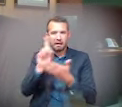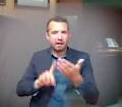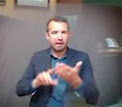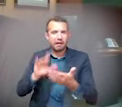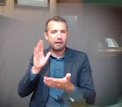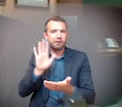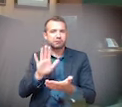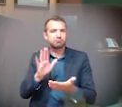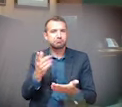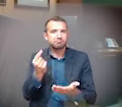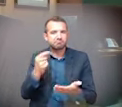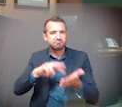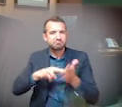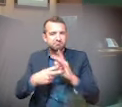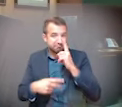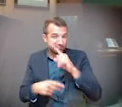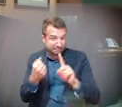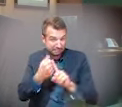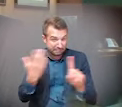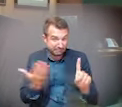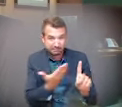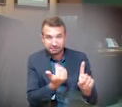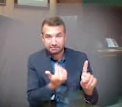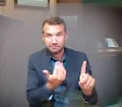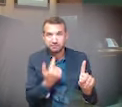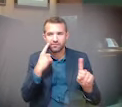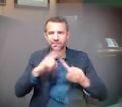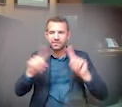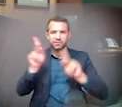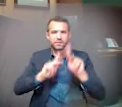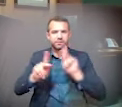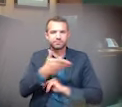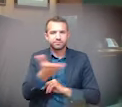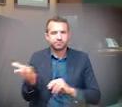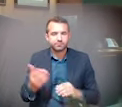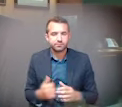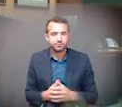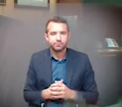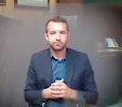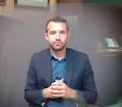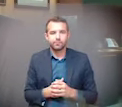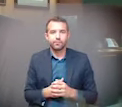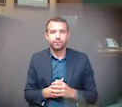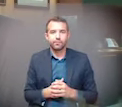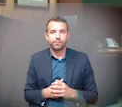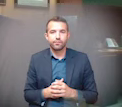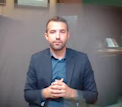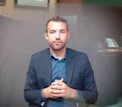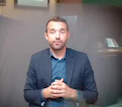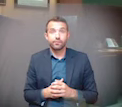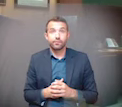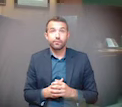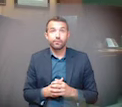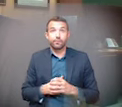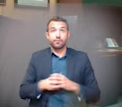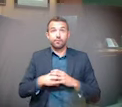understand what we mean when we talk about that. Beth: Sure. Yeah. And what I am talking about is really thinking about how you design